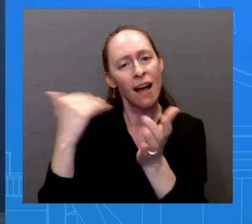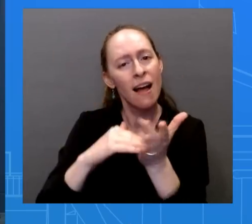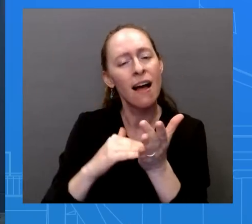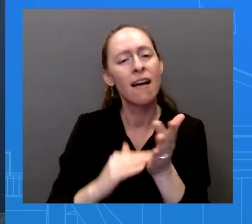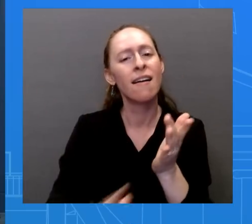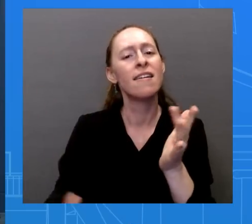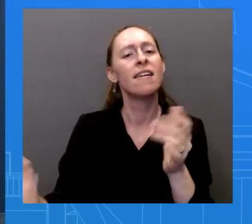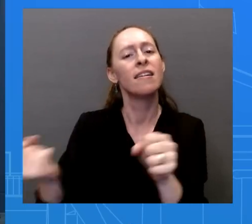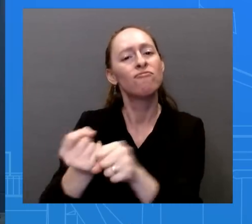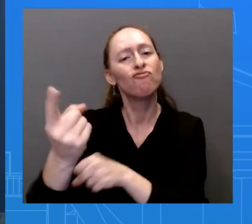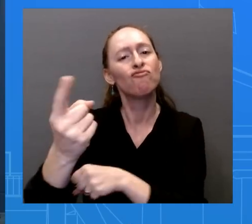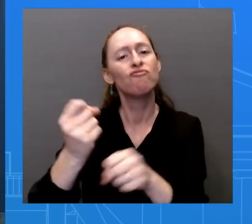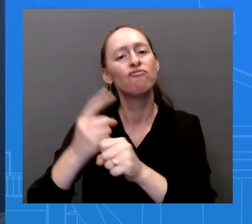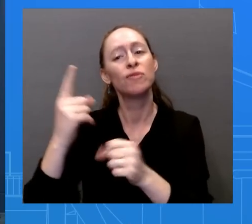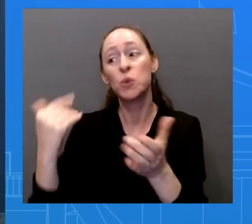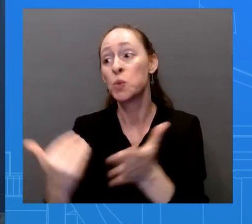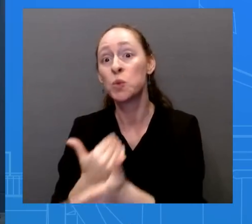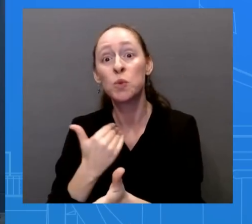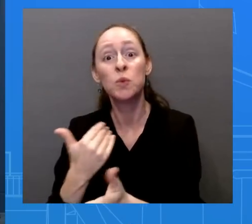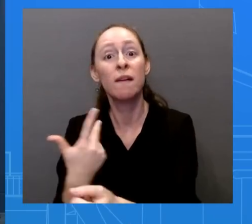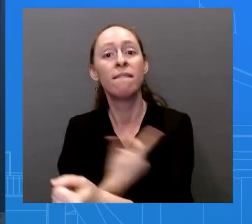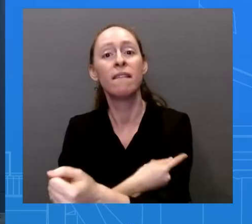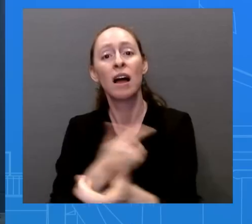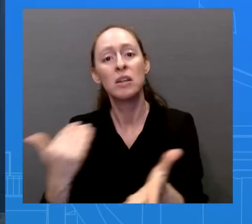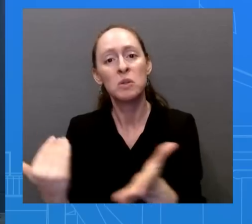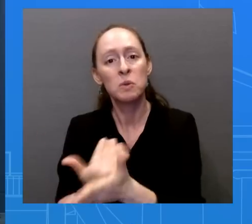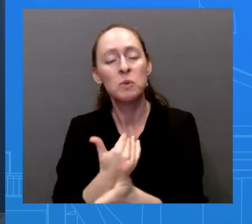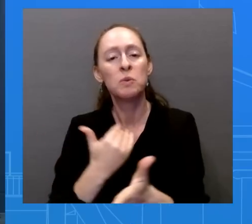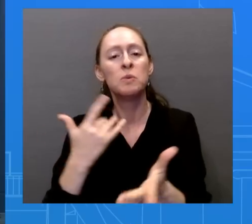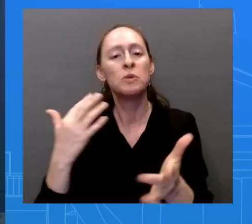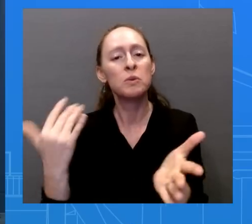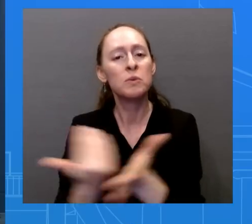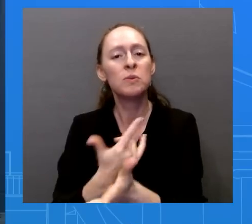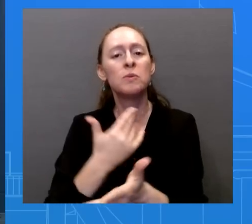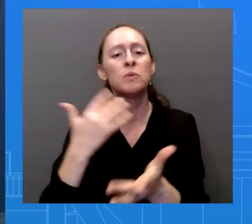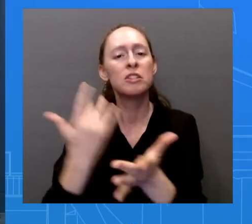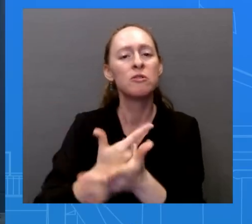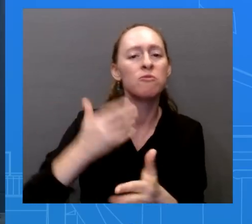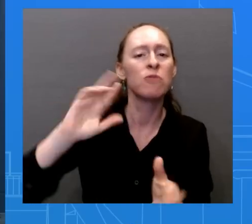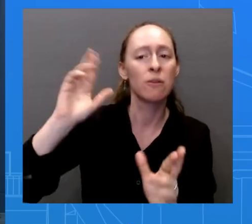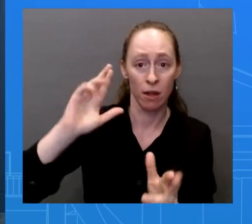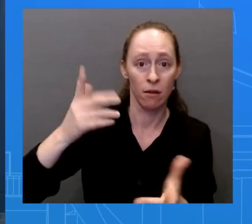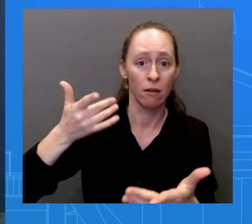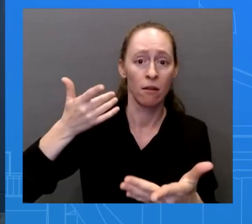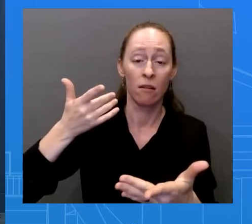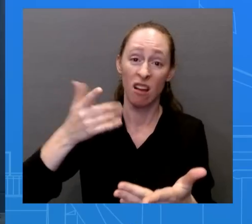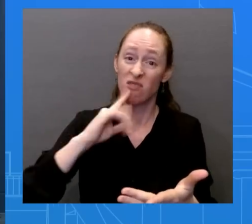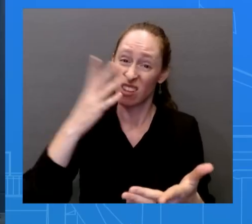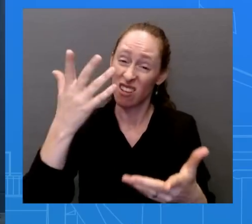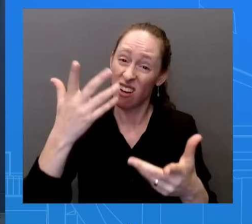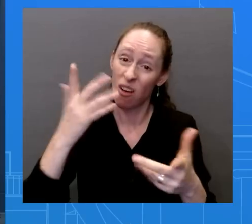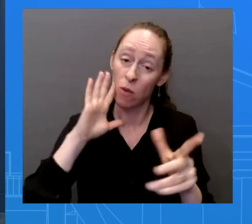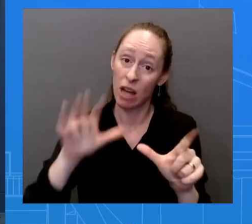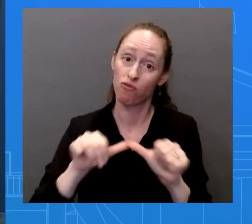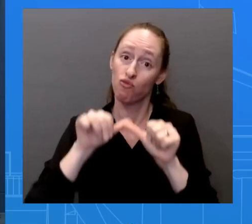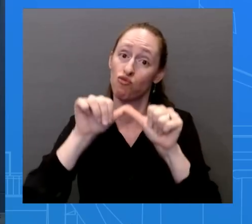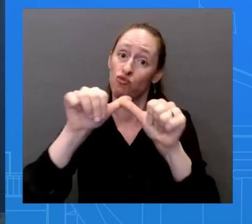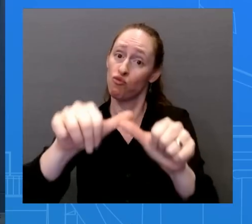So, my message today from this briefing room is very simple: Don't wait. Get your new flu shot and get your new COVID shot today.